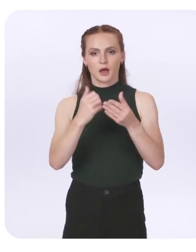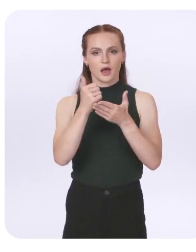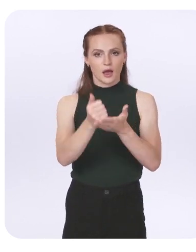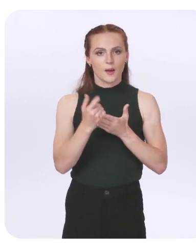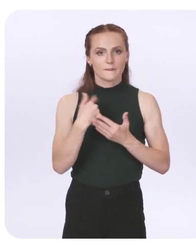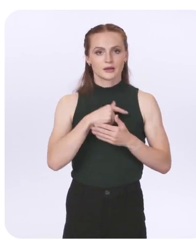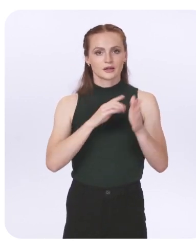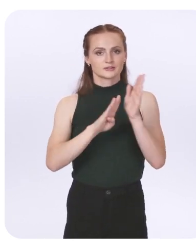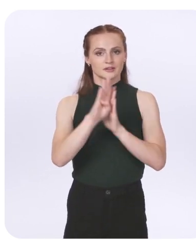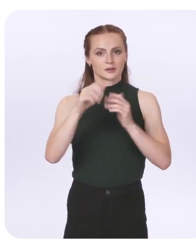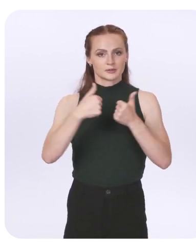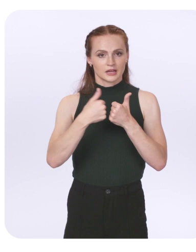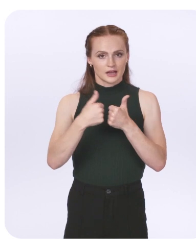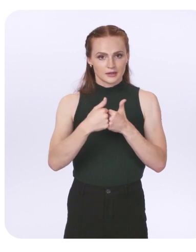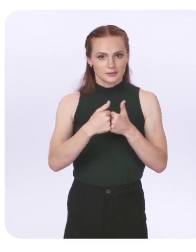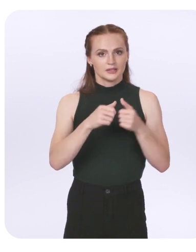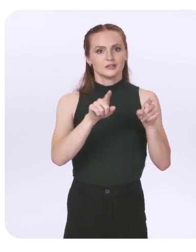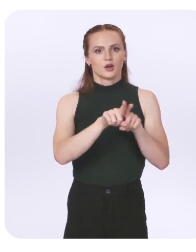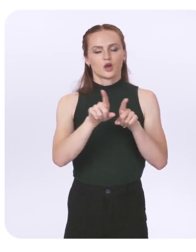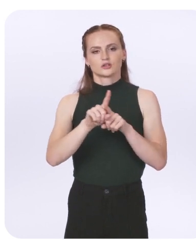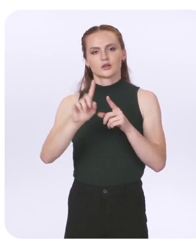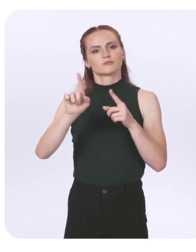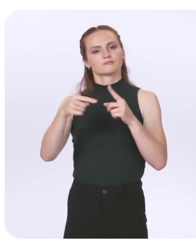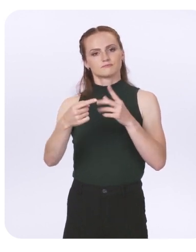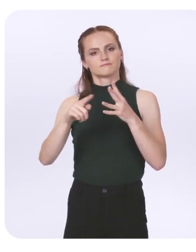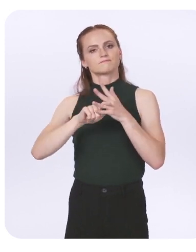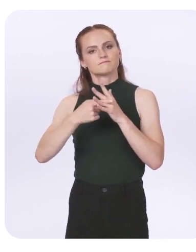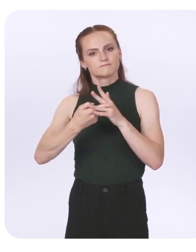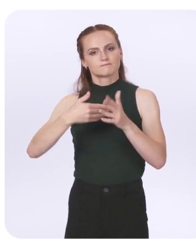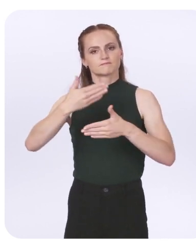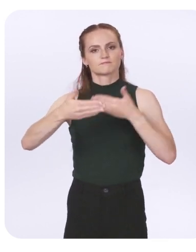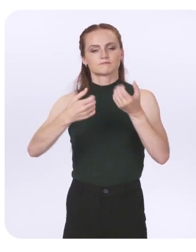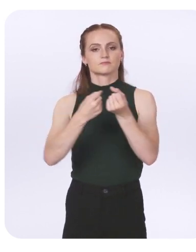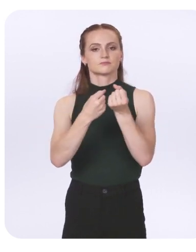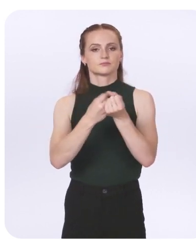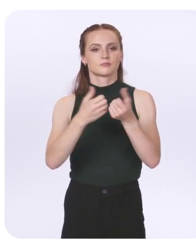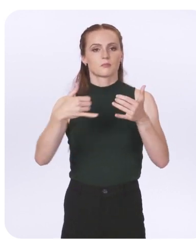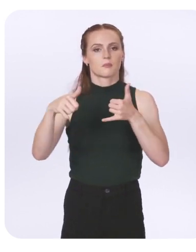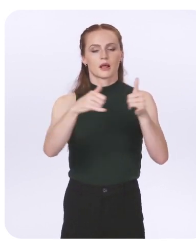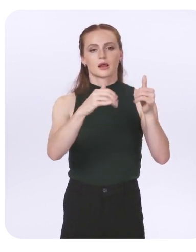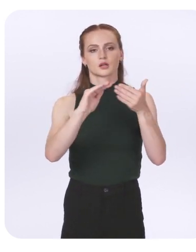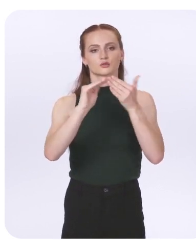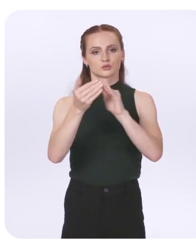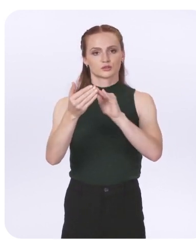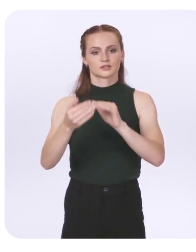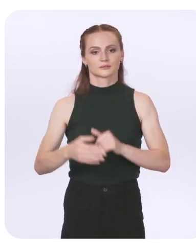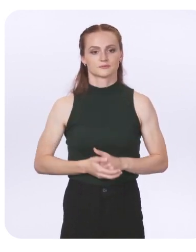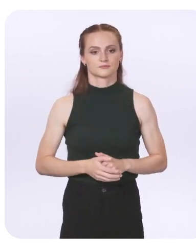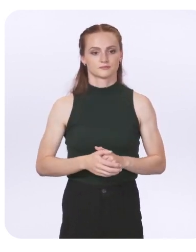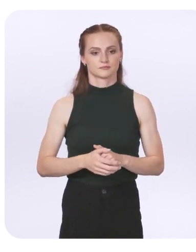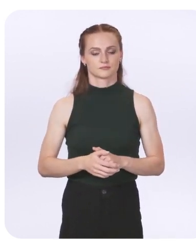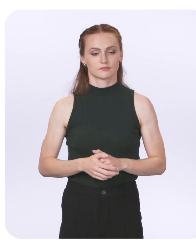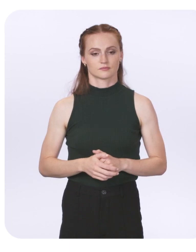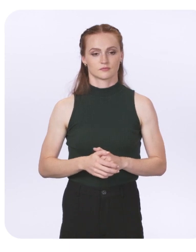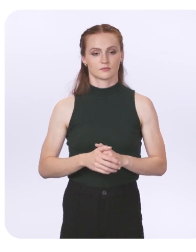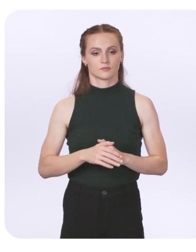it’s just as much about kickstarting and supporting our player community. Because fans actually want to get involved.